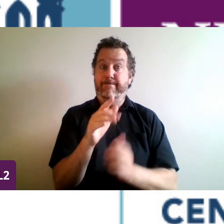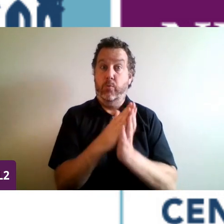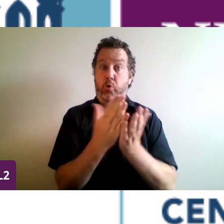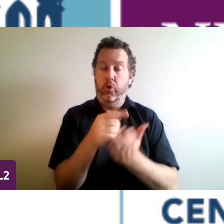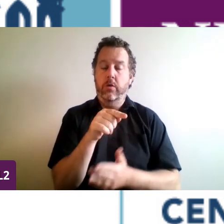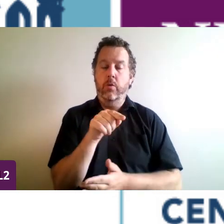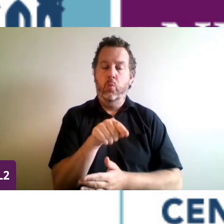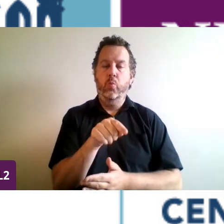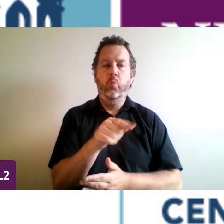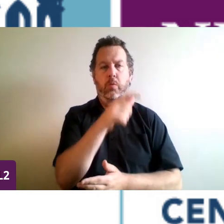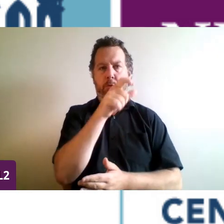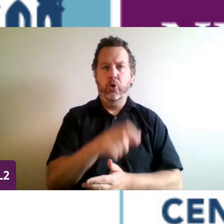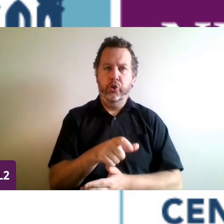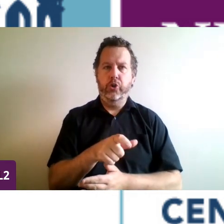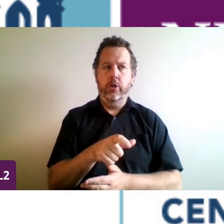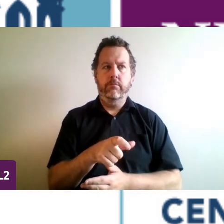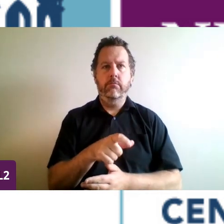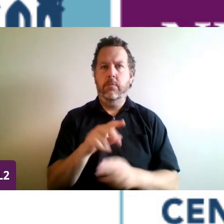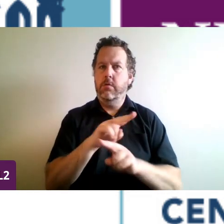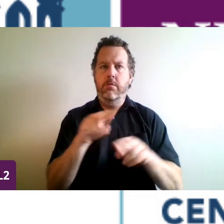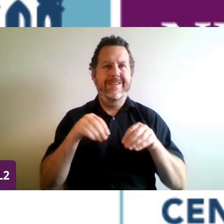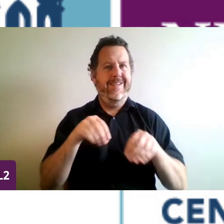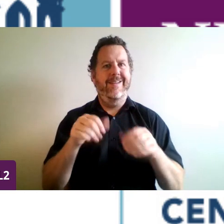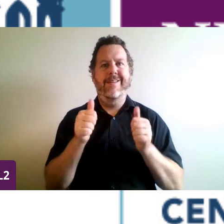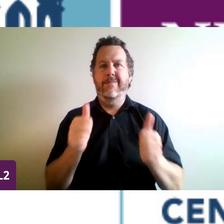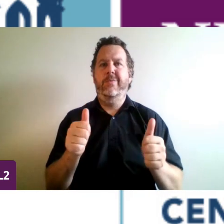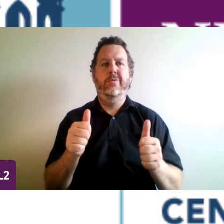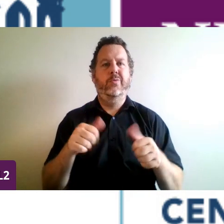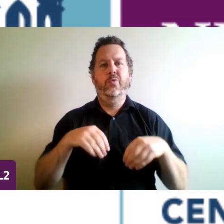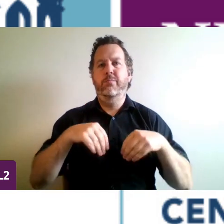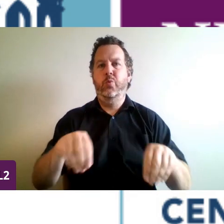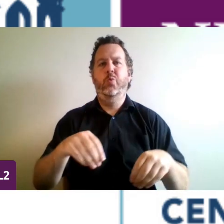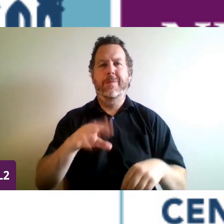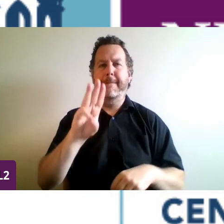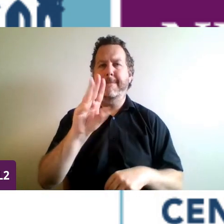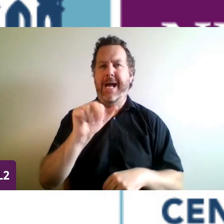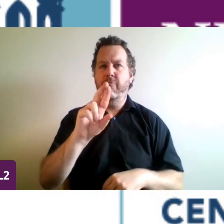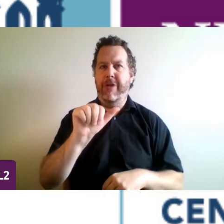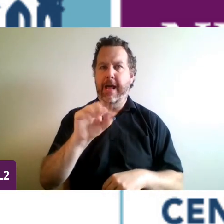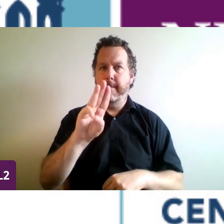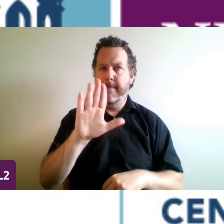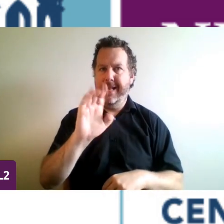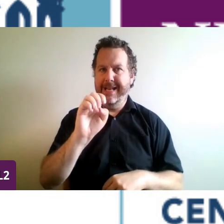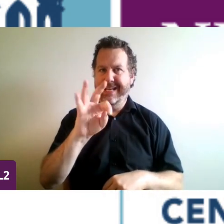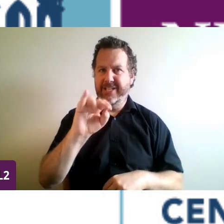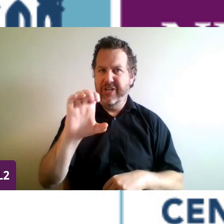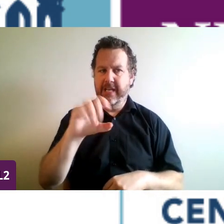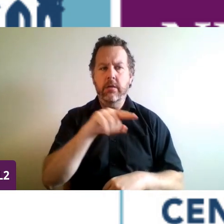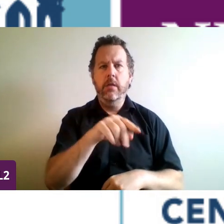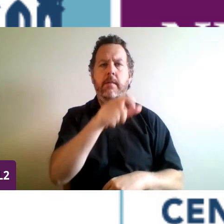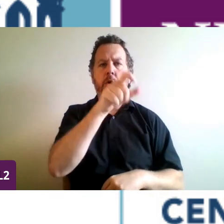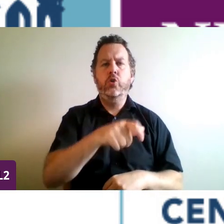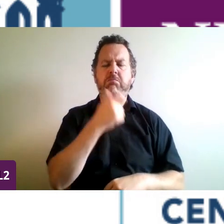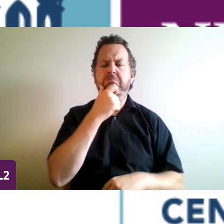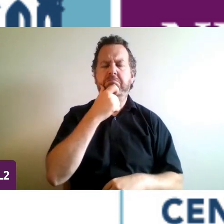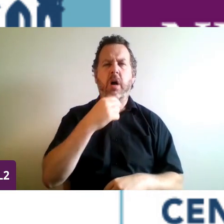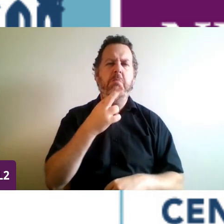then be in a non-normative , in a disabled relationship with an able-bodied woman.